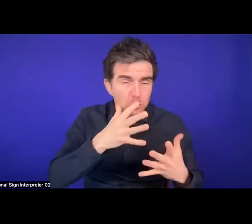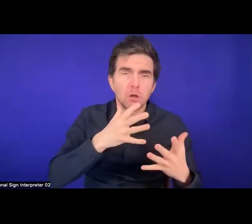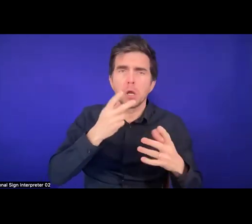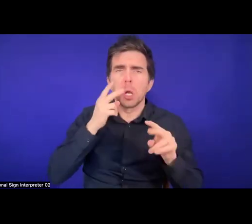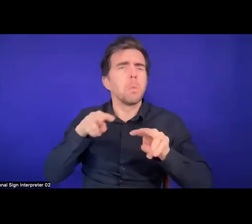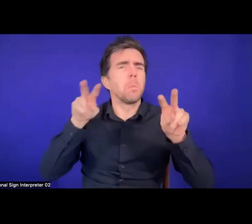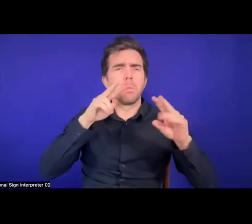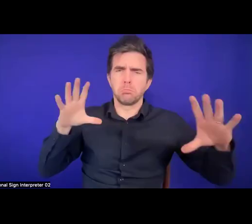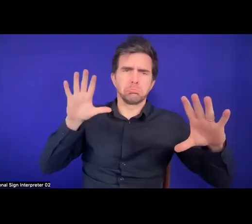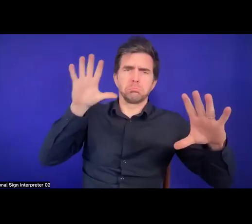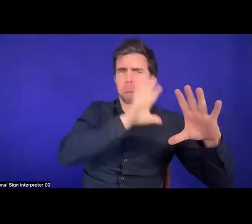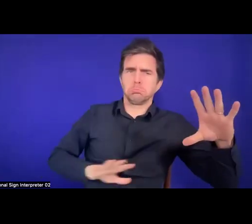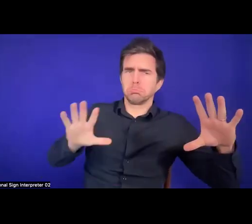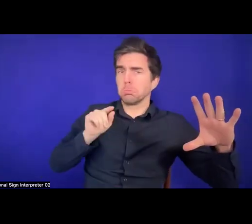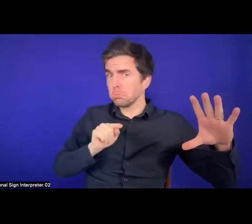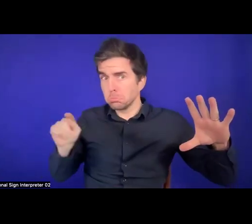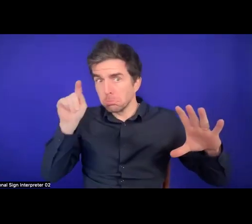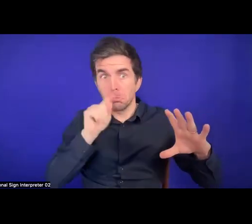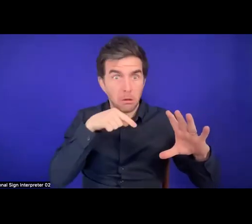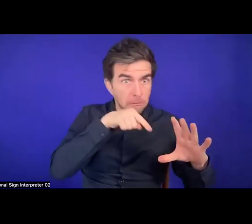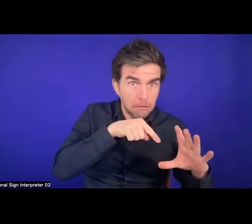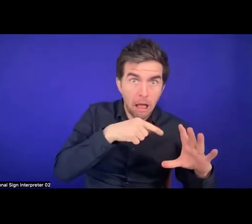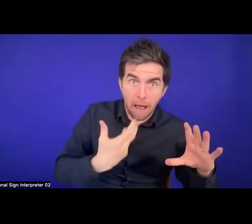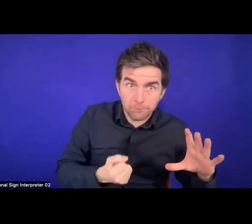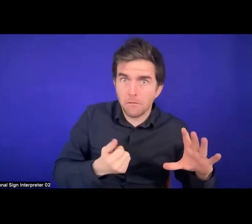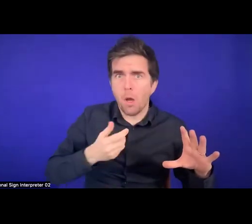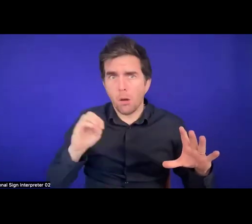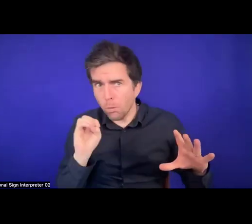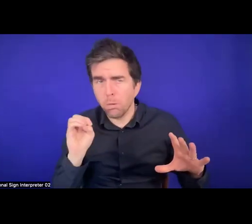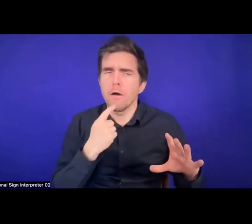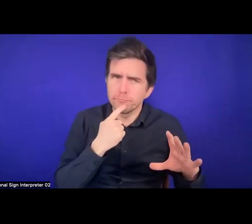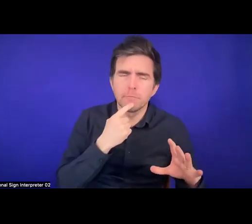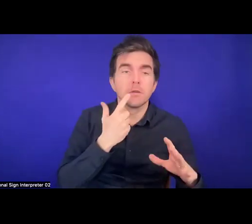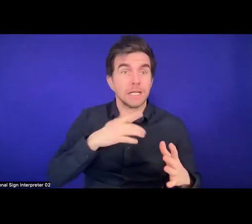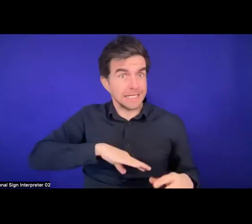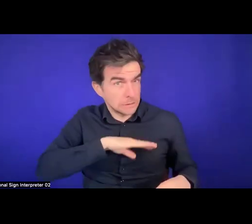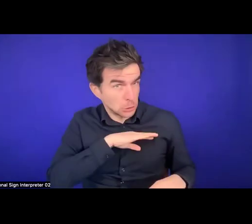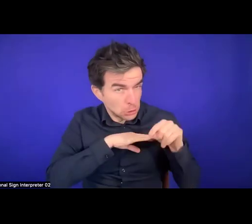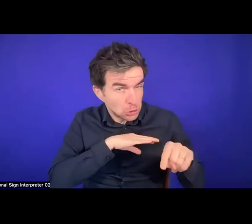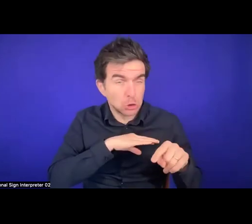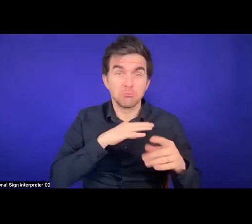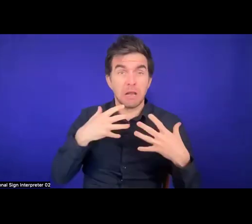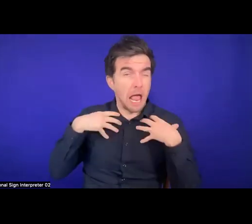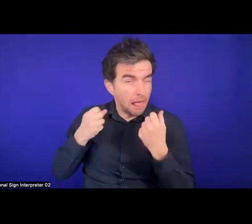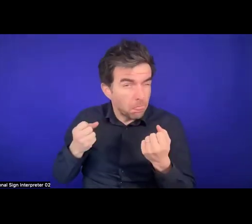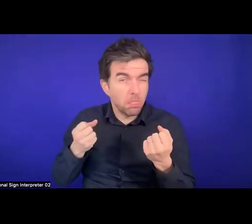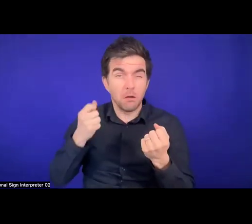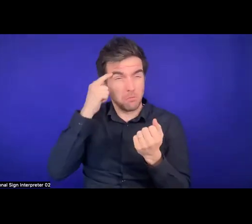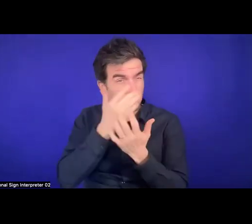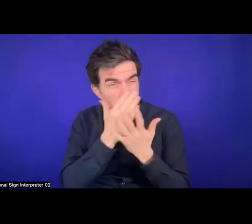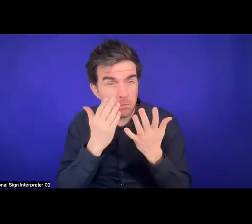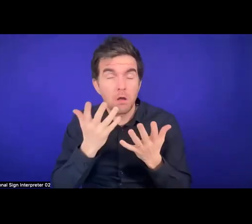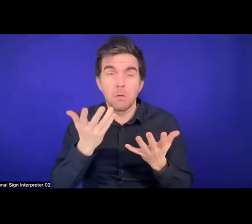general, leading to, for example, more injuries due to falls, and leading to spinal